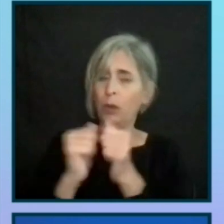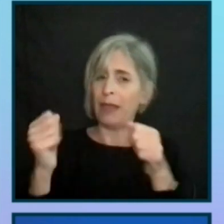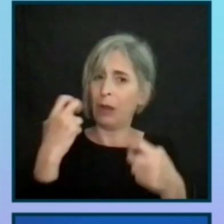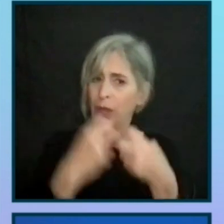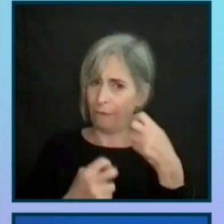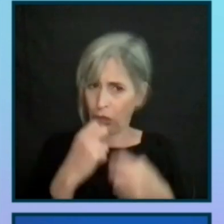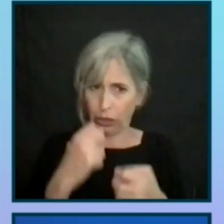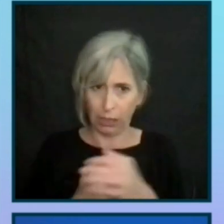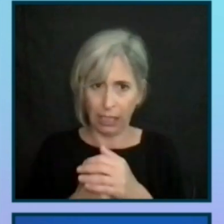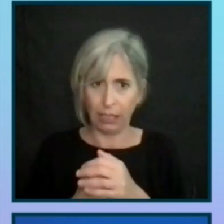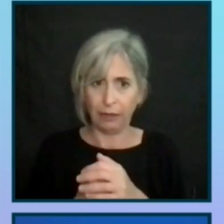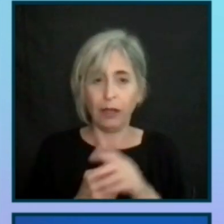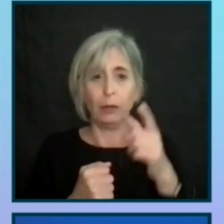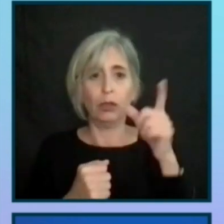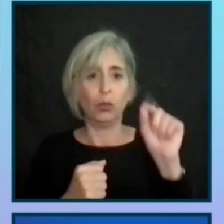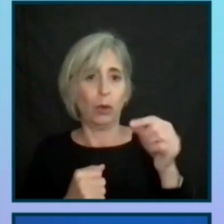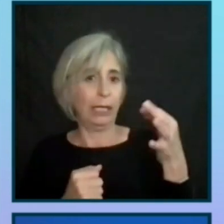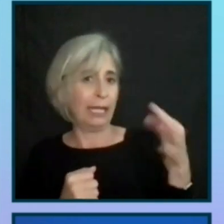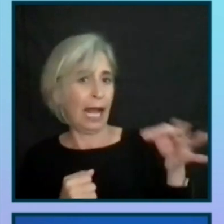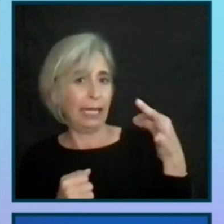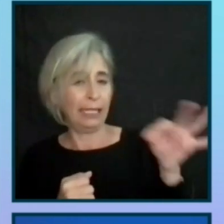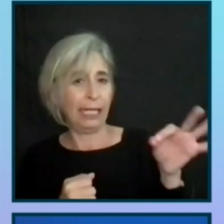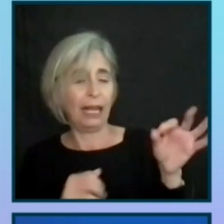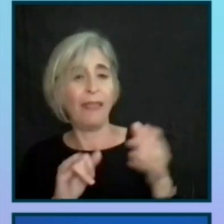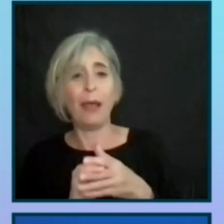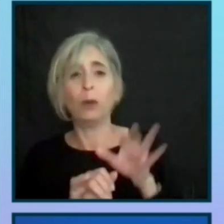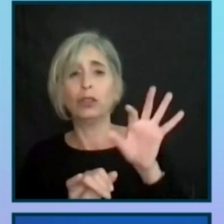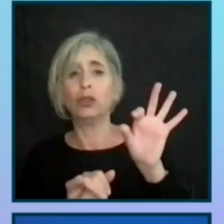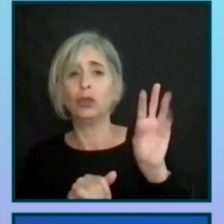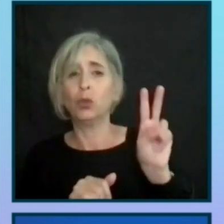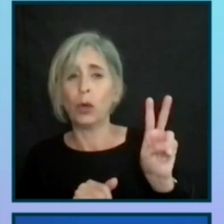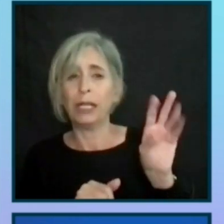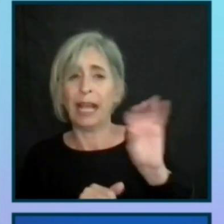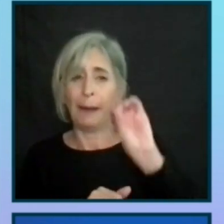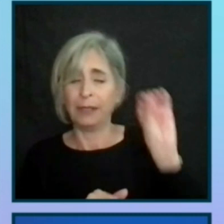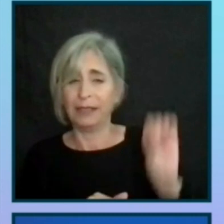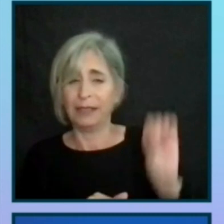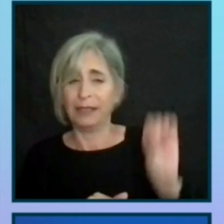From 2019, it was 29%, then it went up 11% to 40% in 2020,